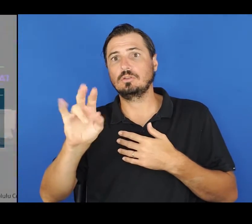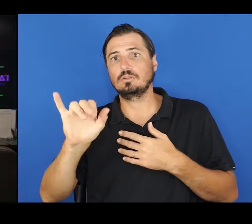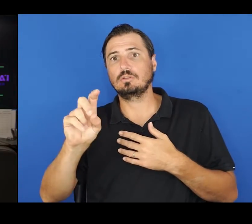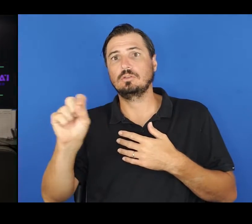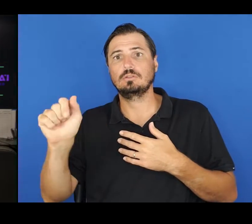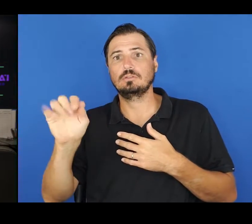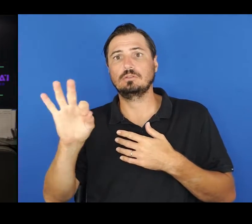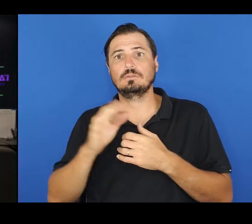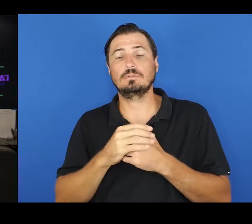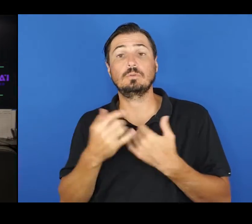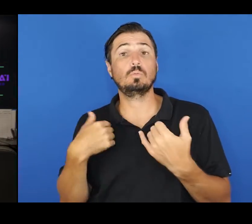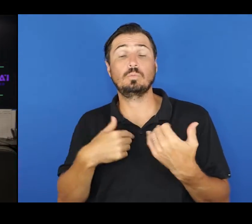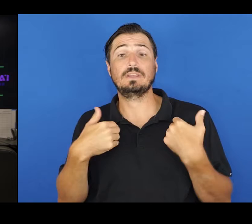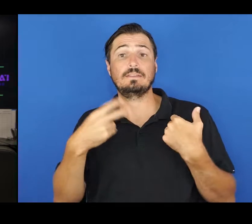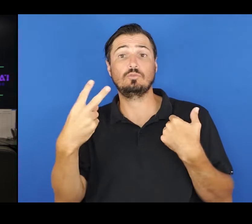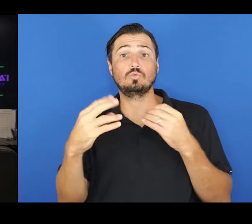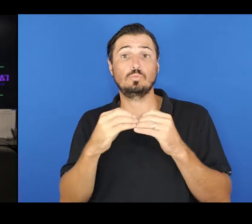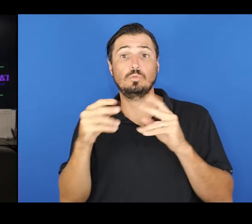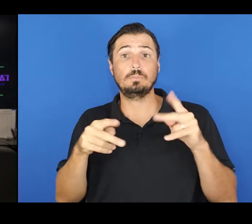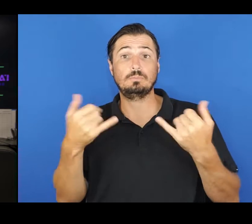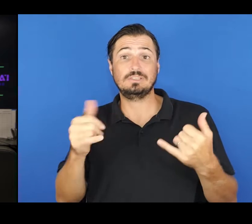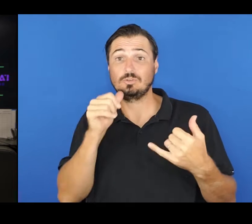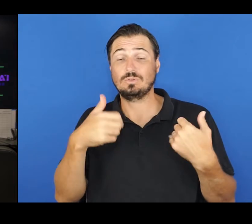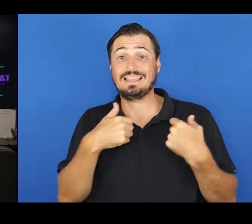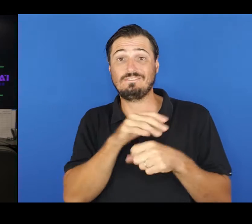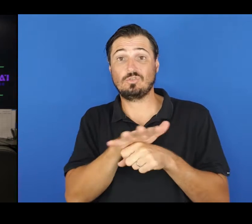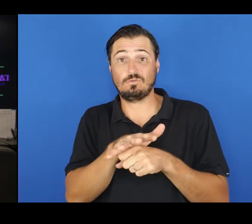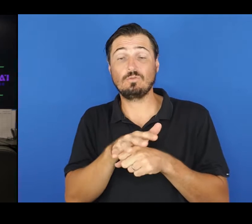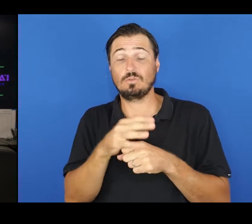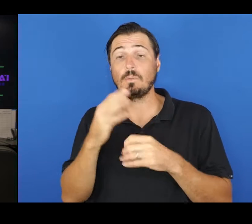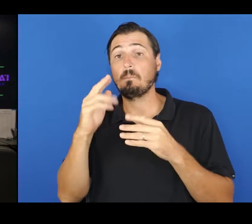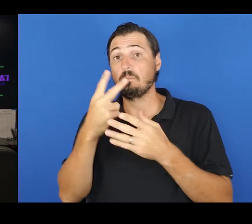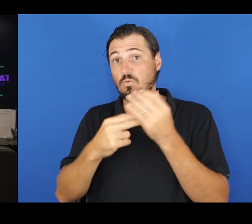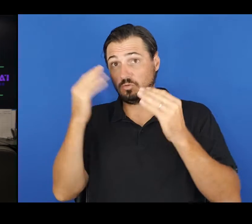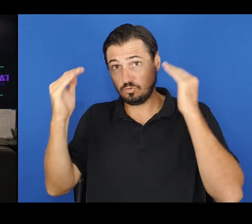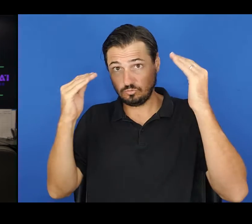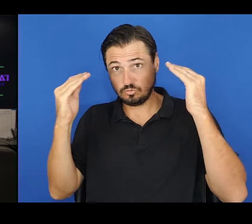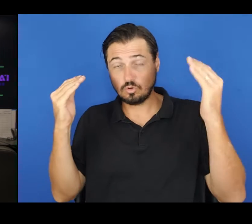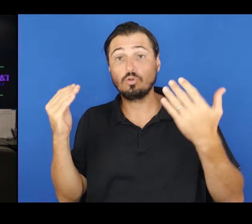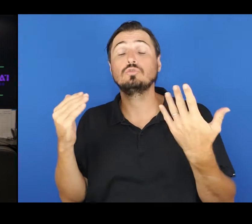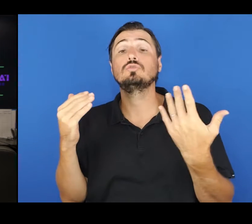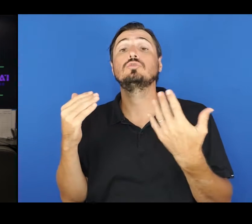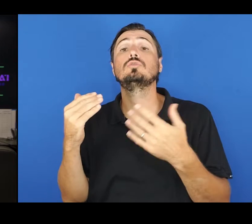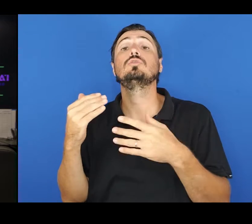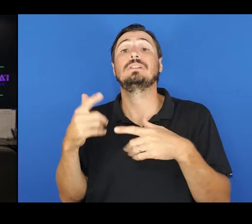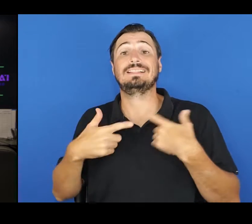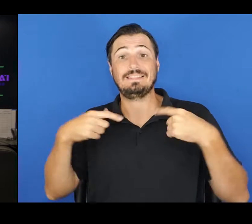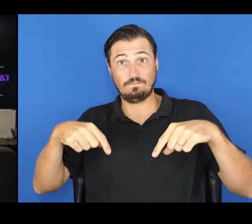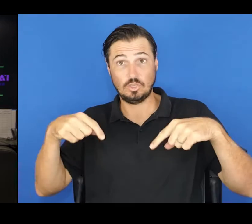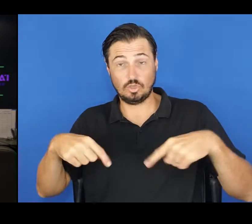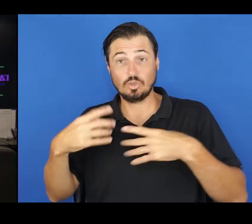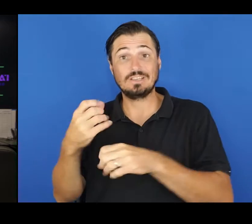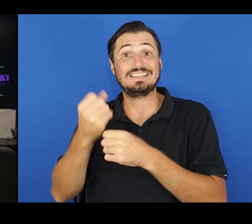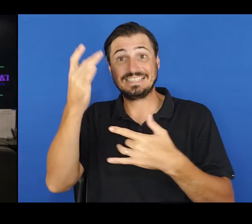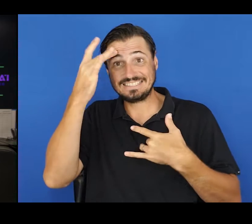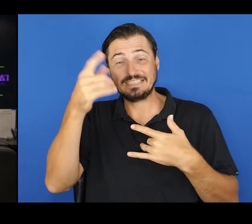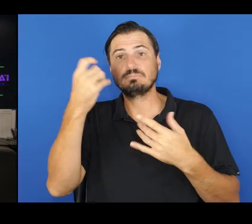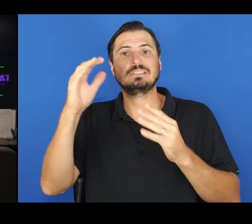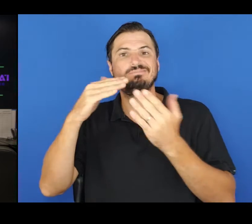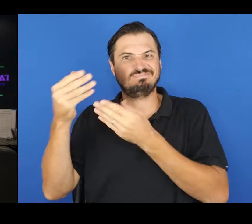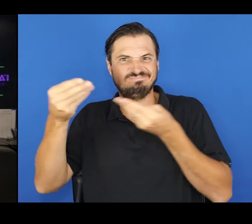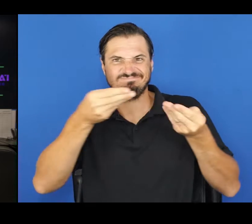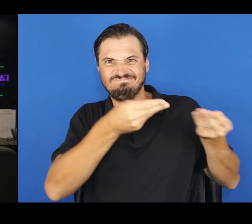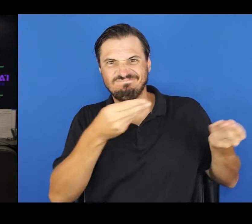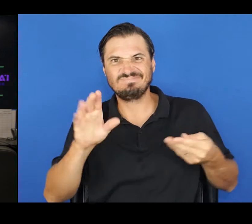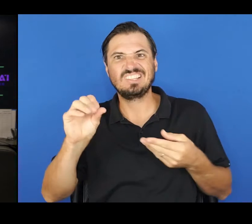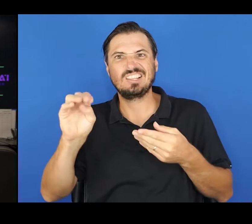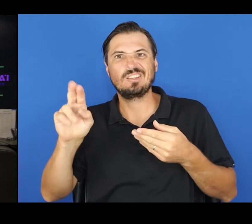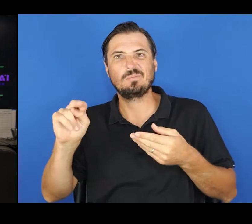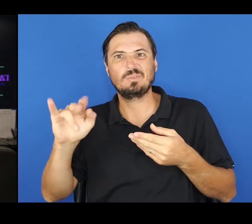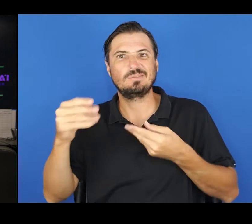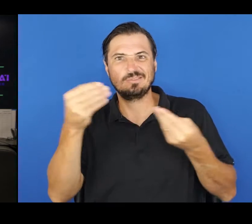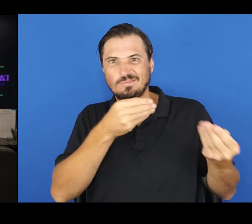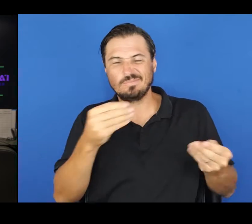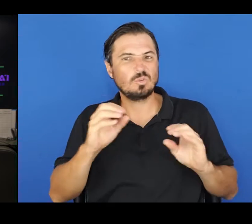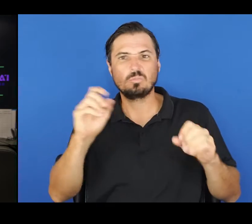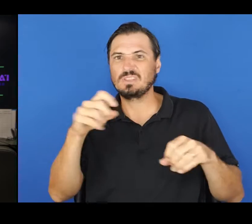Today, we have 2 new cases. Both are adult residents whose source of infection is community transmission. No one is hospitalized. 23 individuals are in quarantine